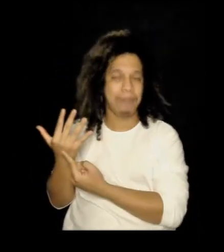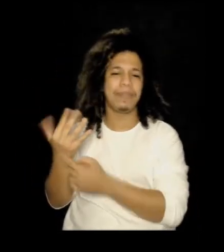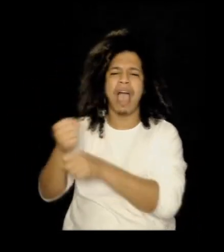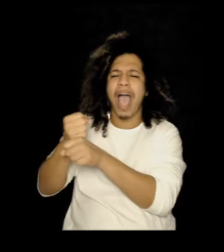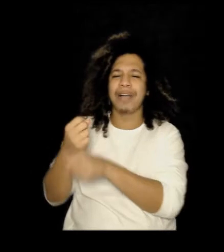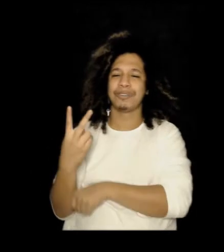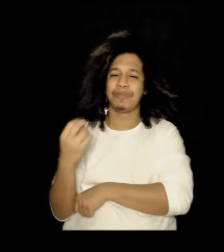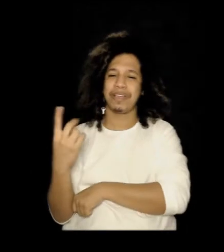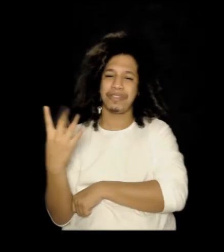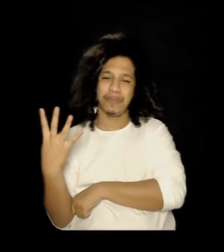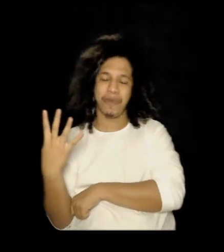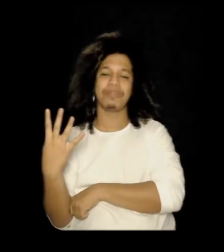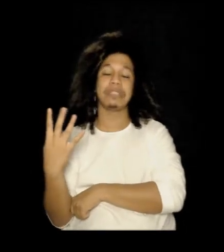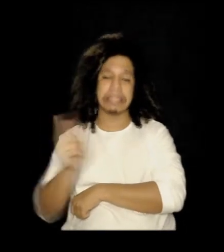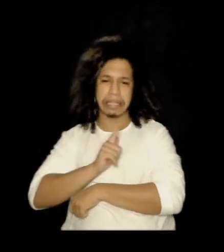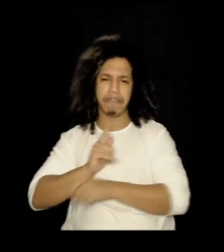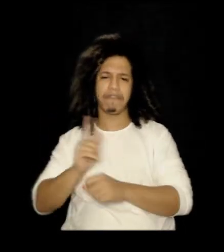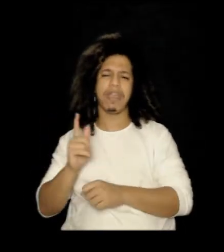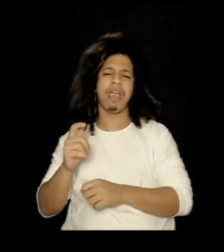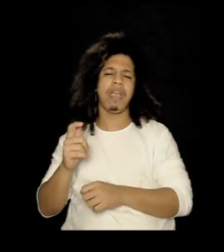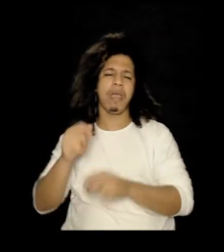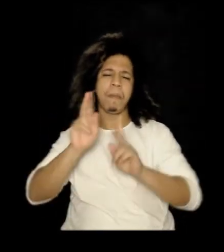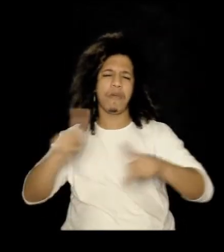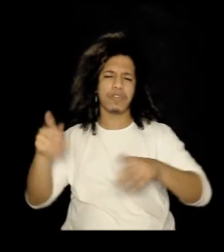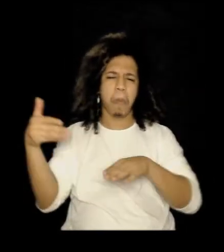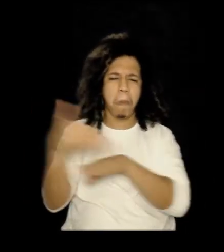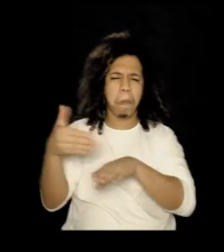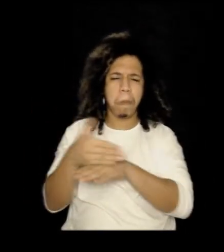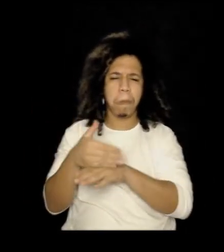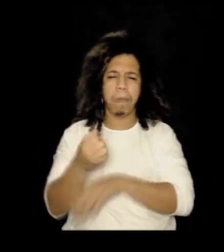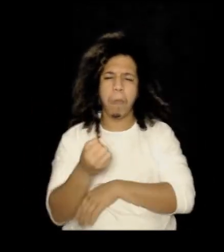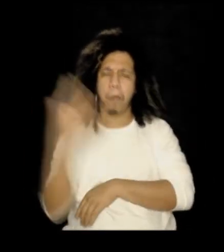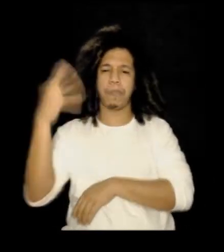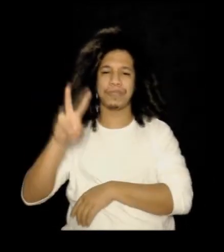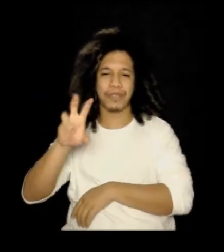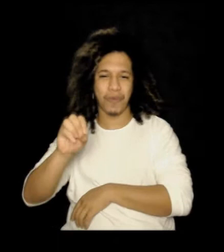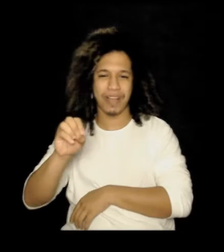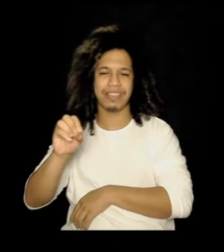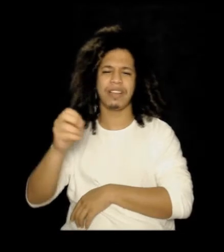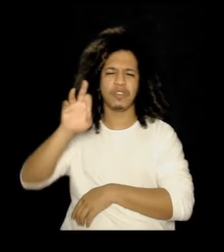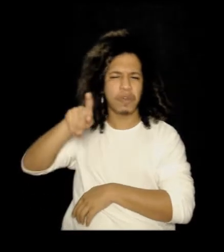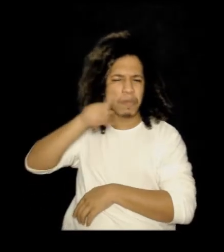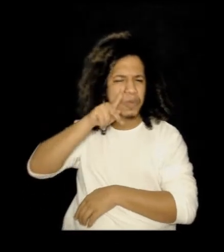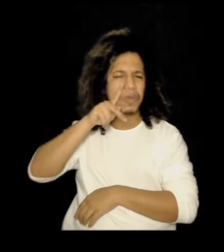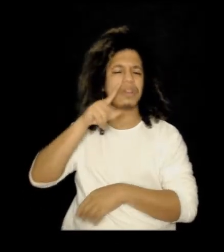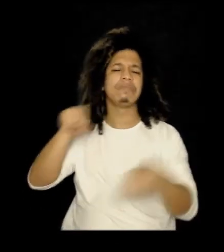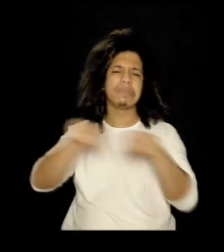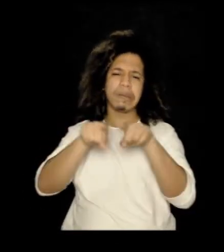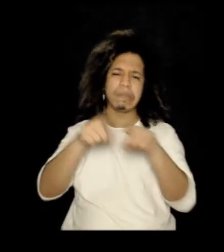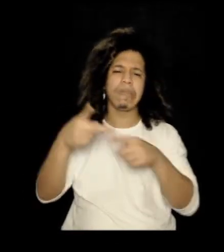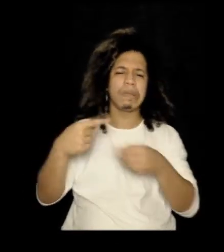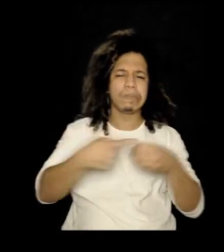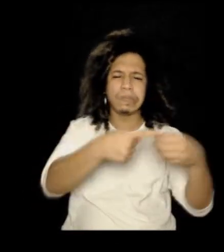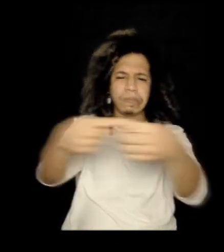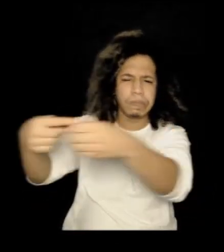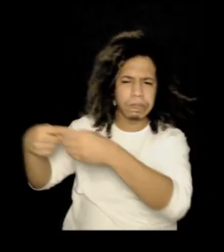The year was 2014 and 50 teachers from the Paraiba state and surrounding municipalities